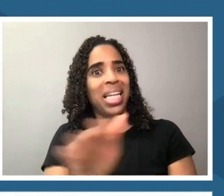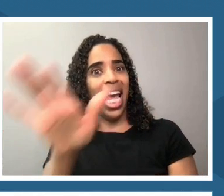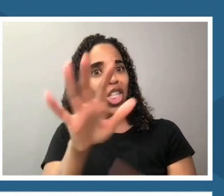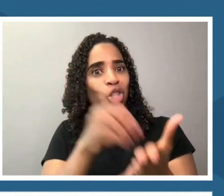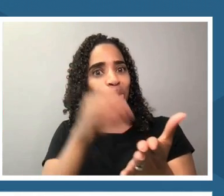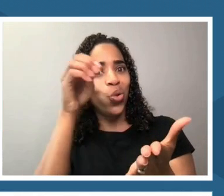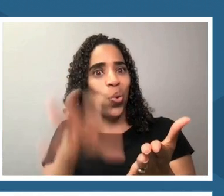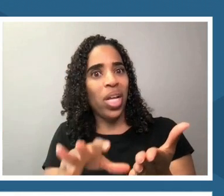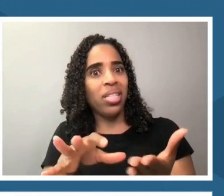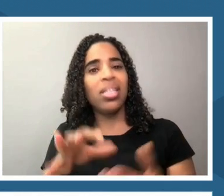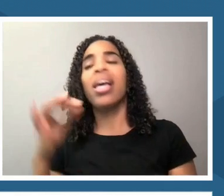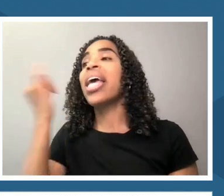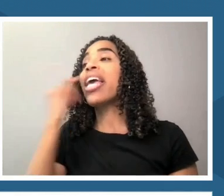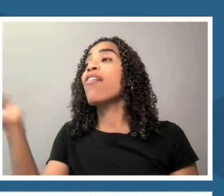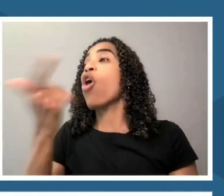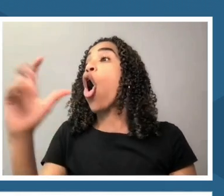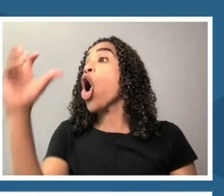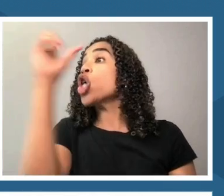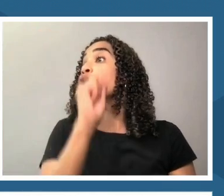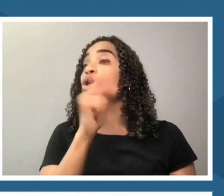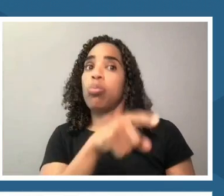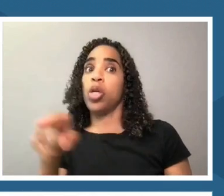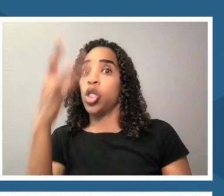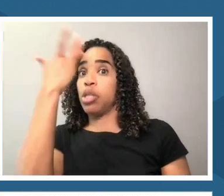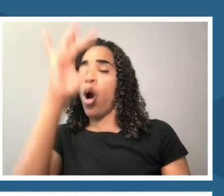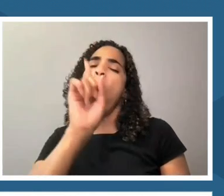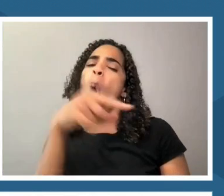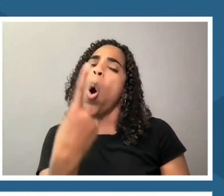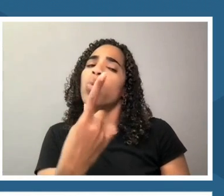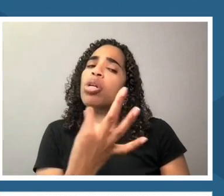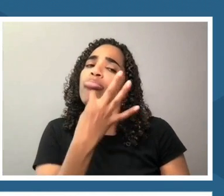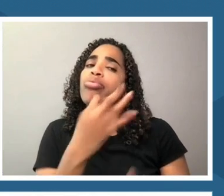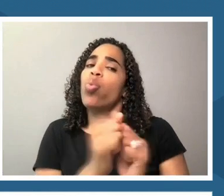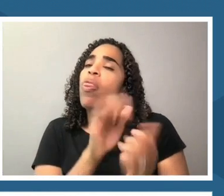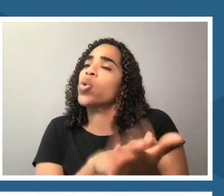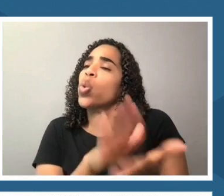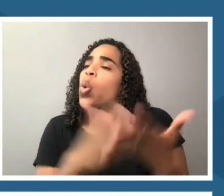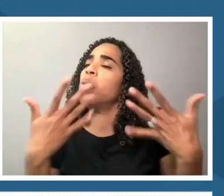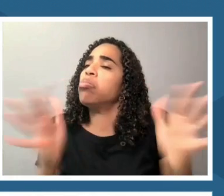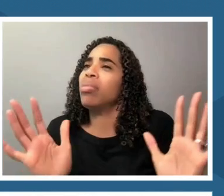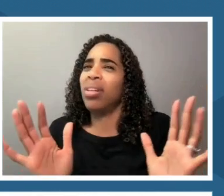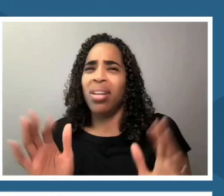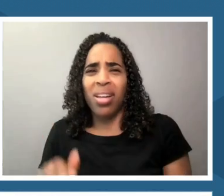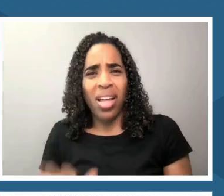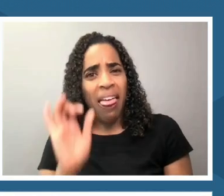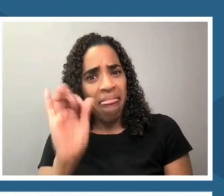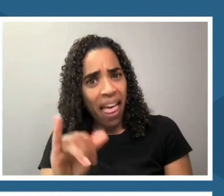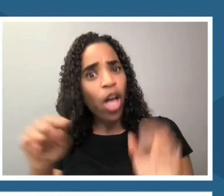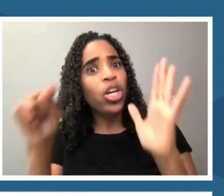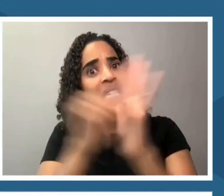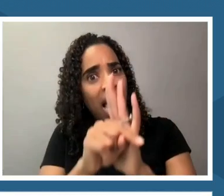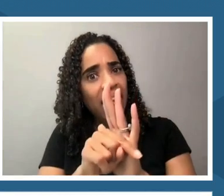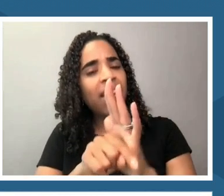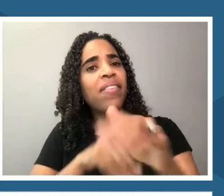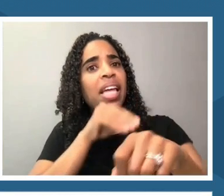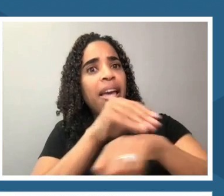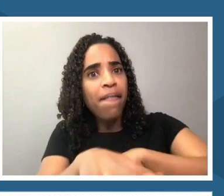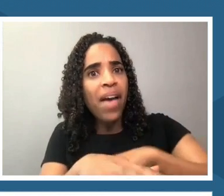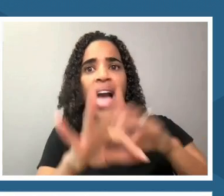smart and only seen as high academic performers in school issues that may be negatively affecting them their families